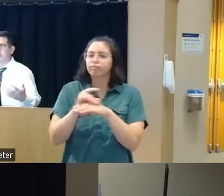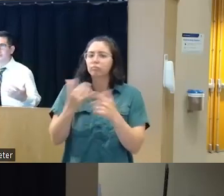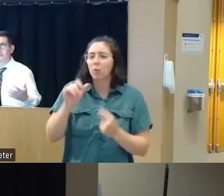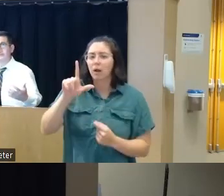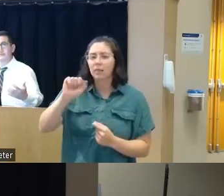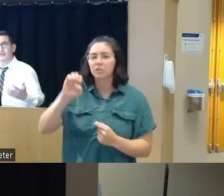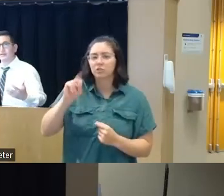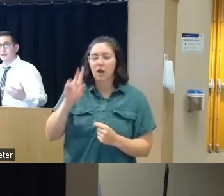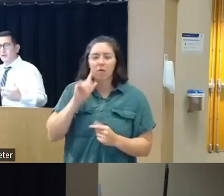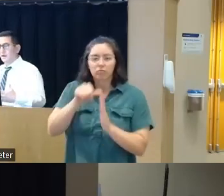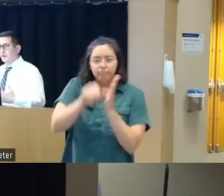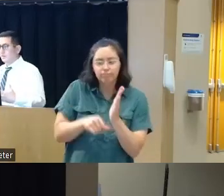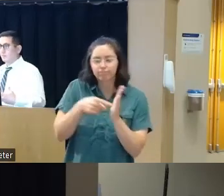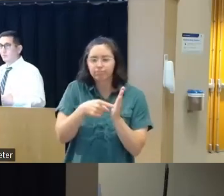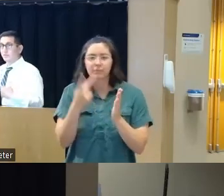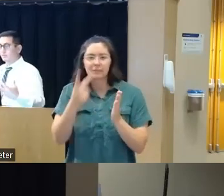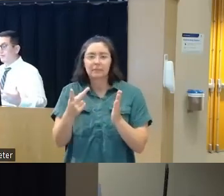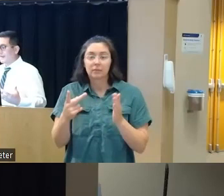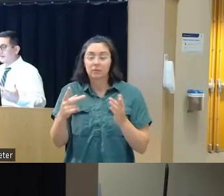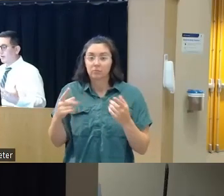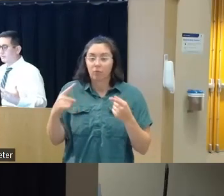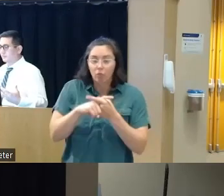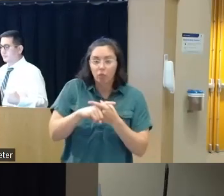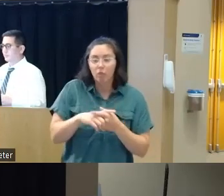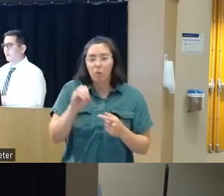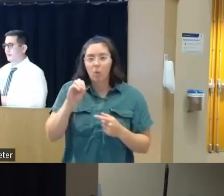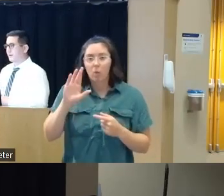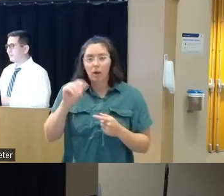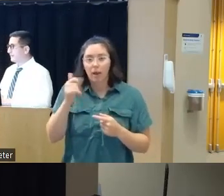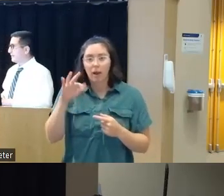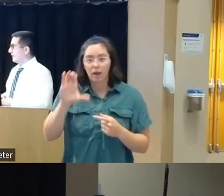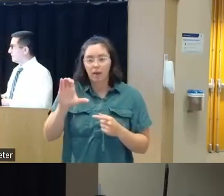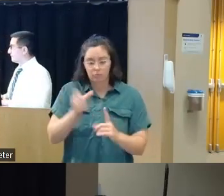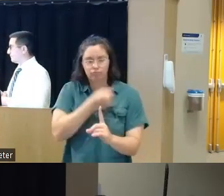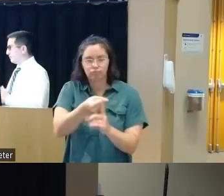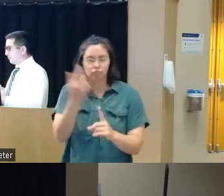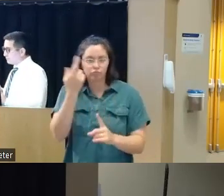the brain that might sort of indicate uh whether there's an organic cost of what's going on and if